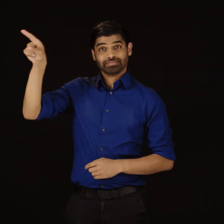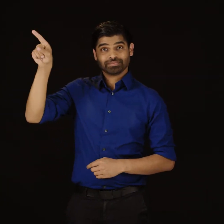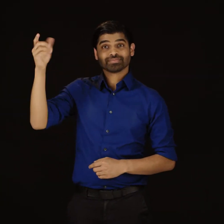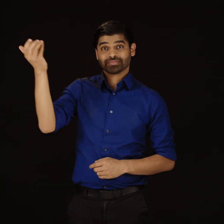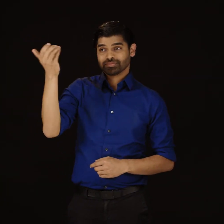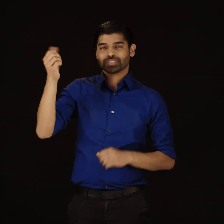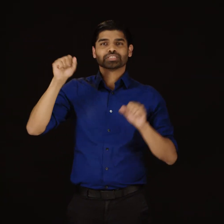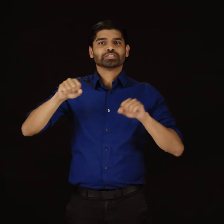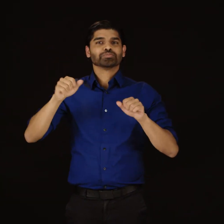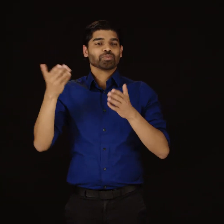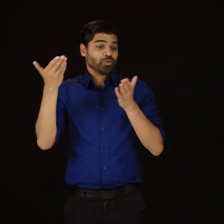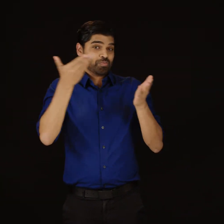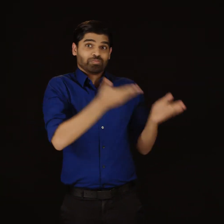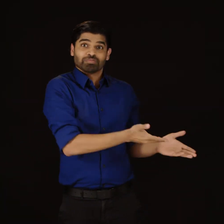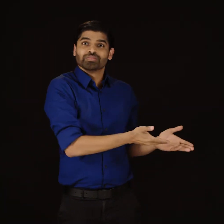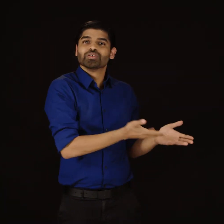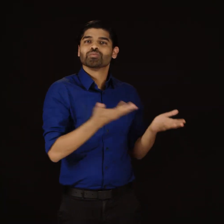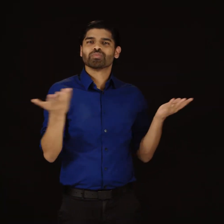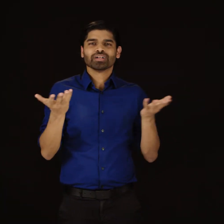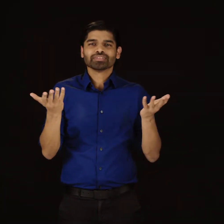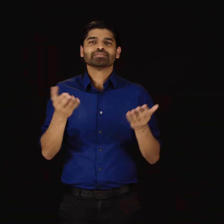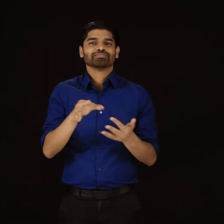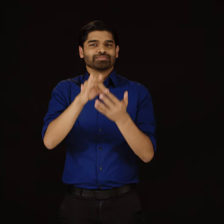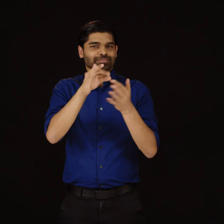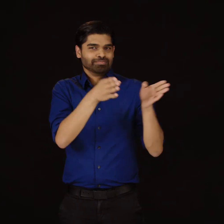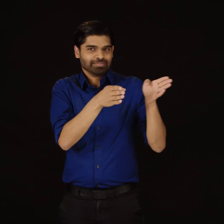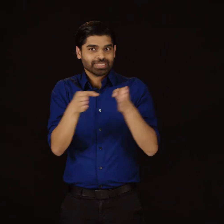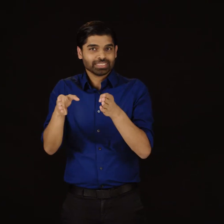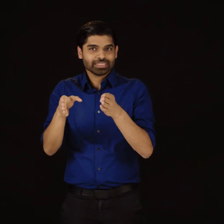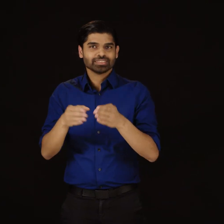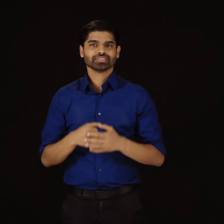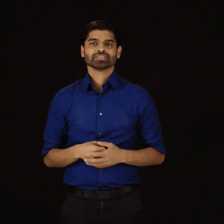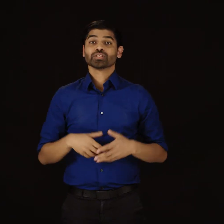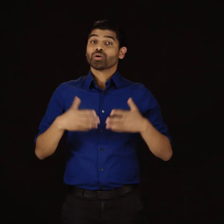For wireless service it typically determines whether a